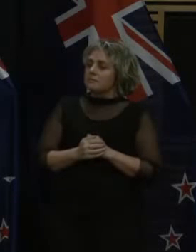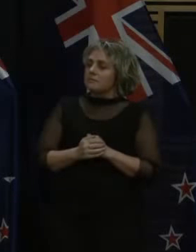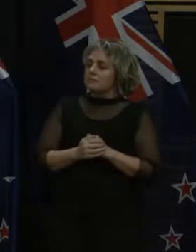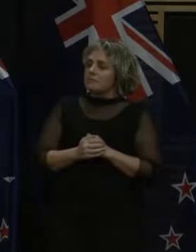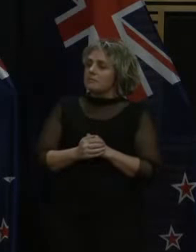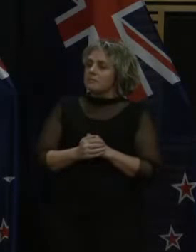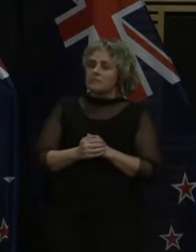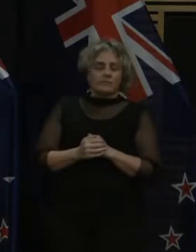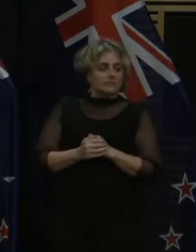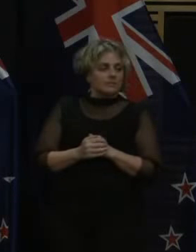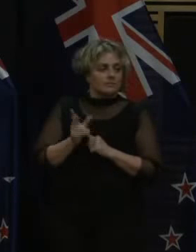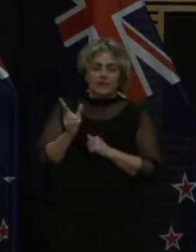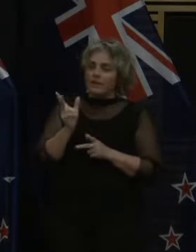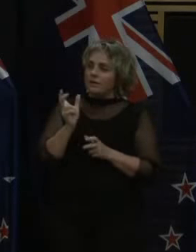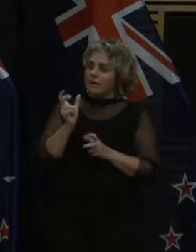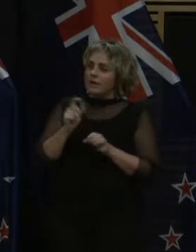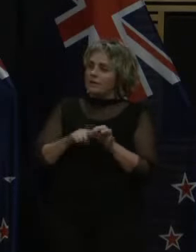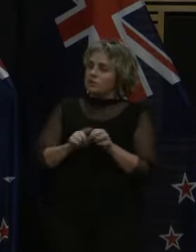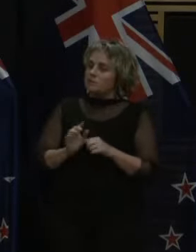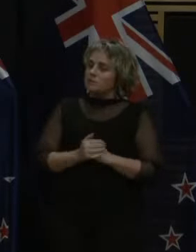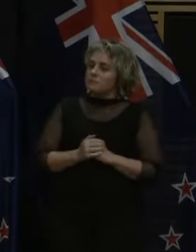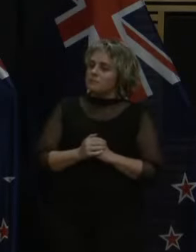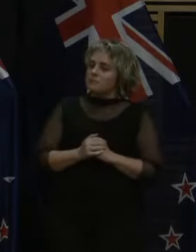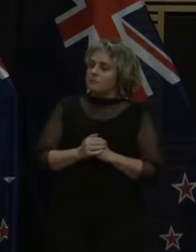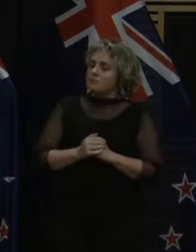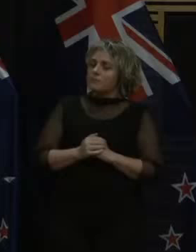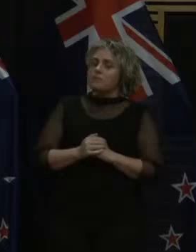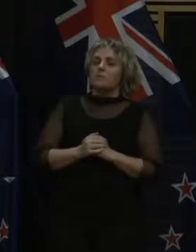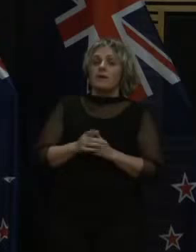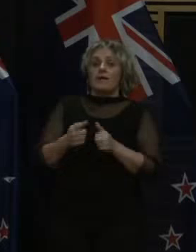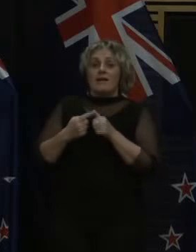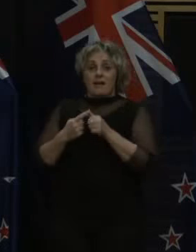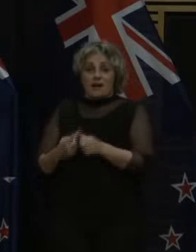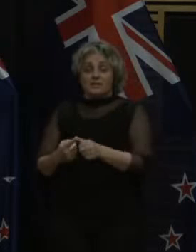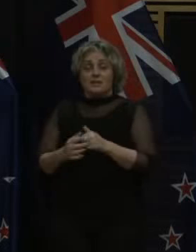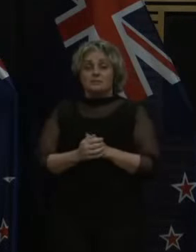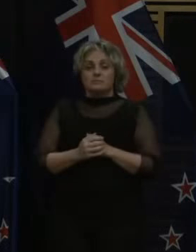into a corner dairy. It is